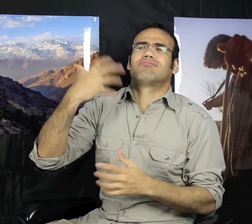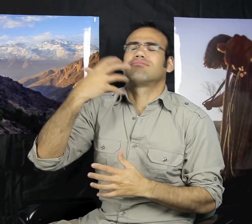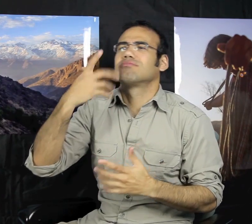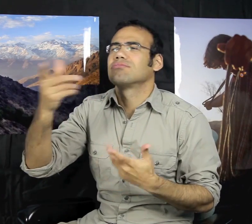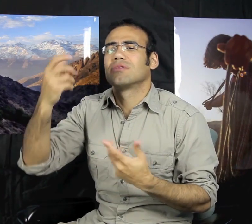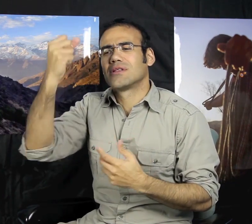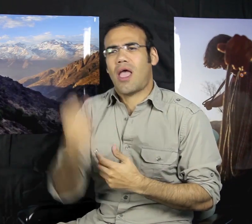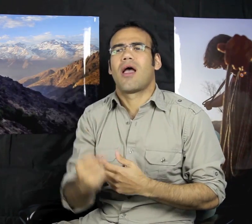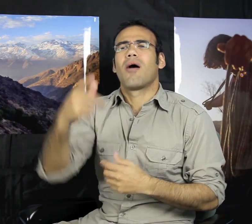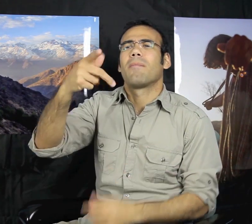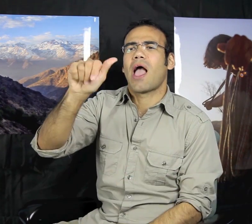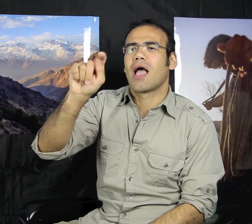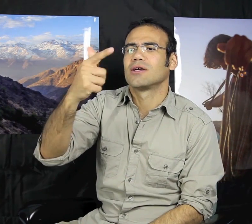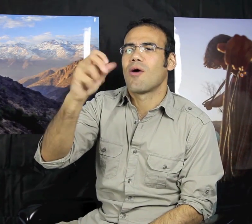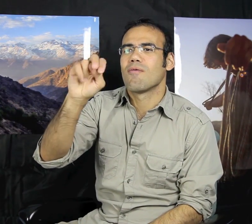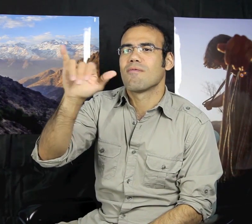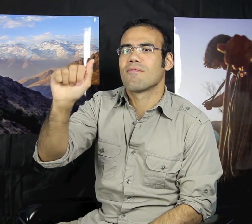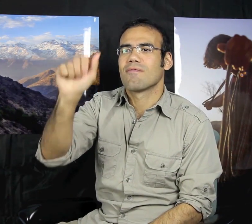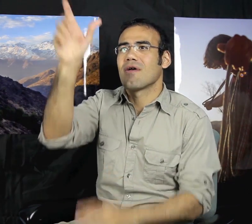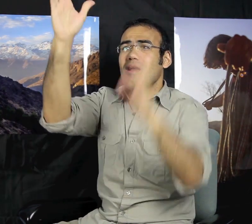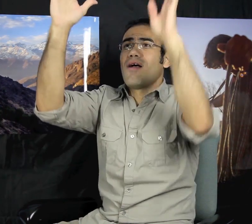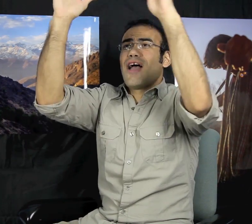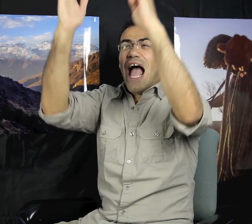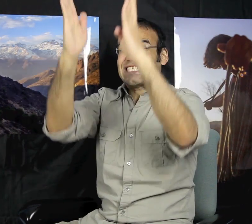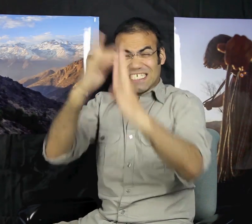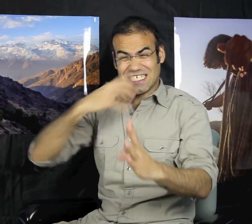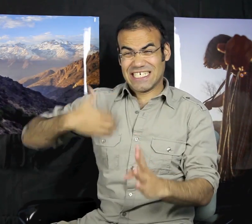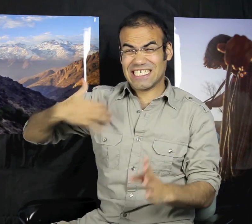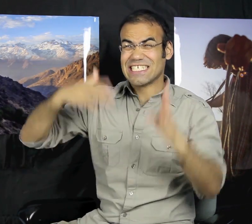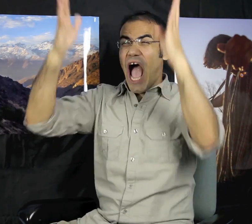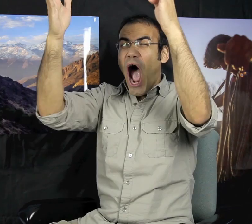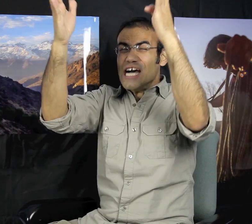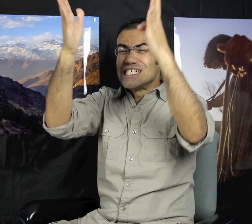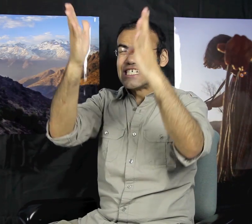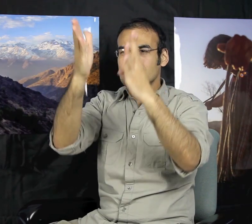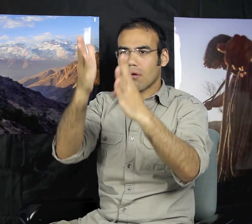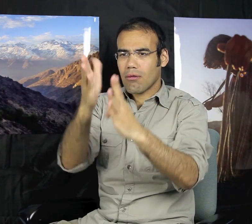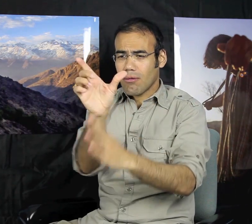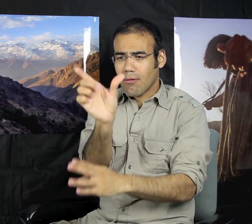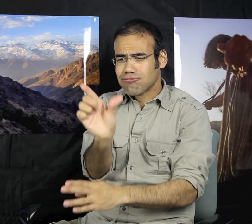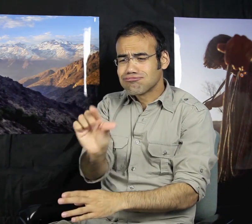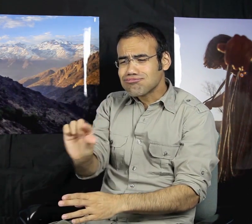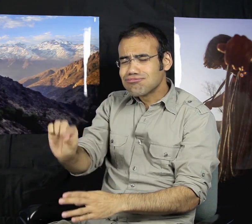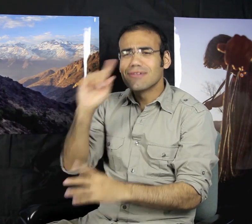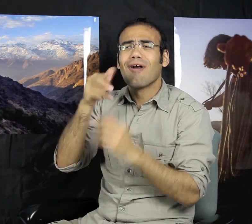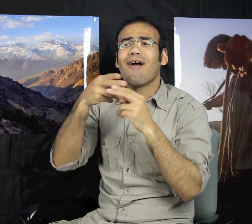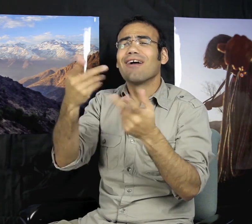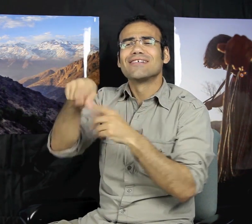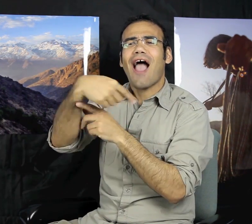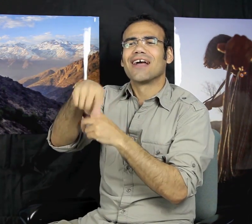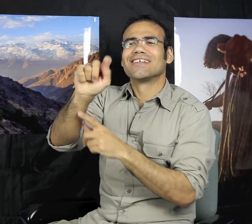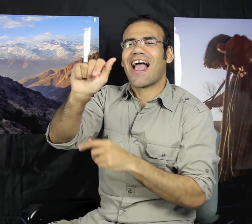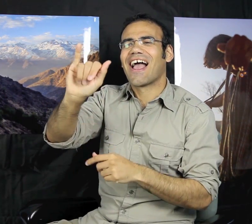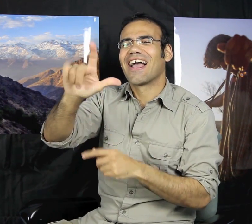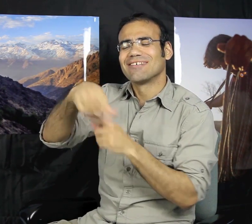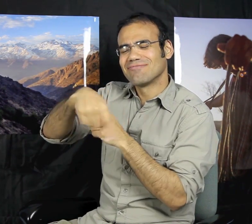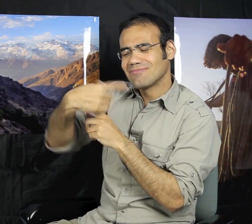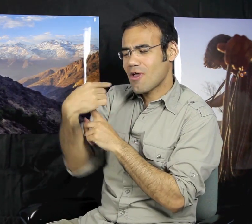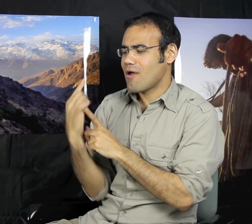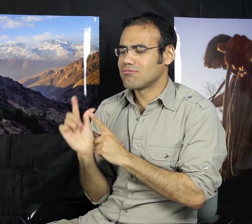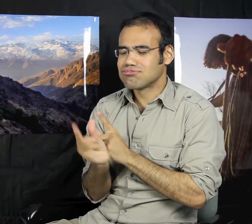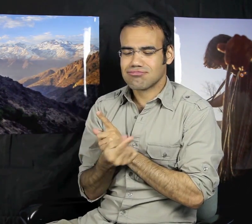I visited Ushuaia, Argentina in South Patagonia and I went to the "End of the World", or "End of Tail of Argentina",